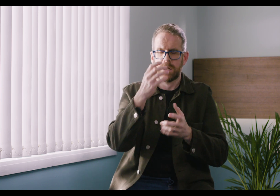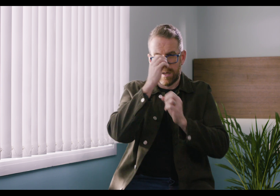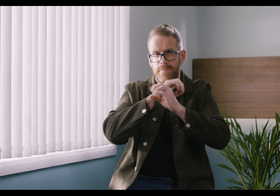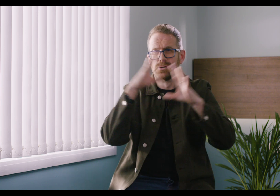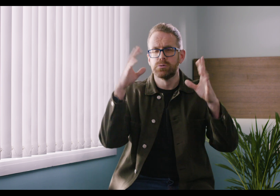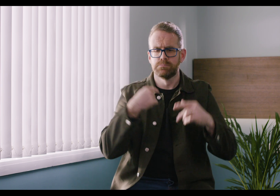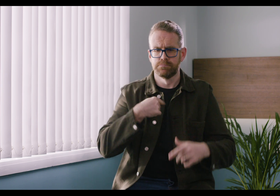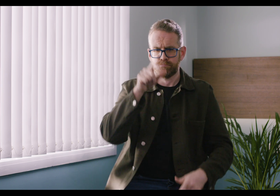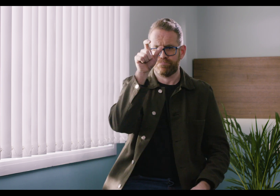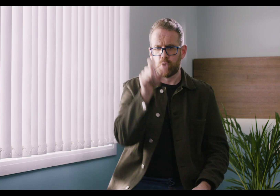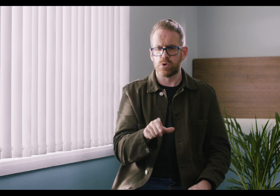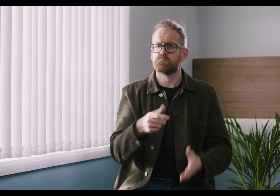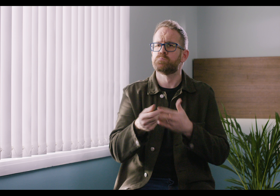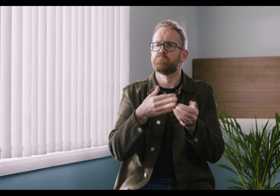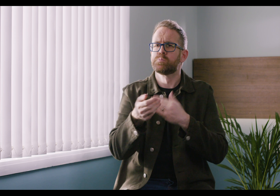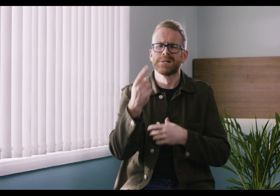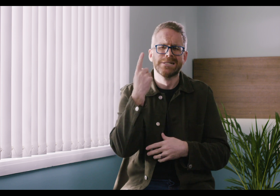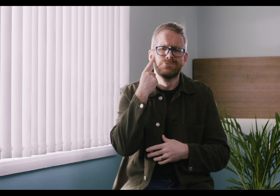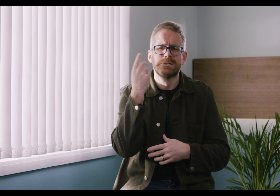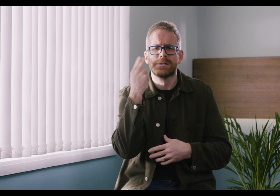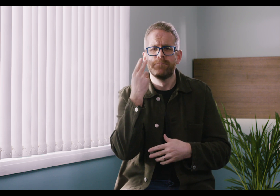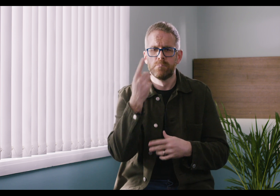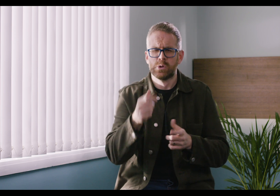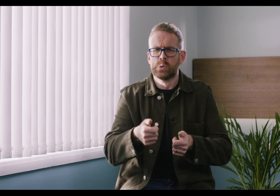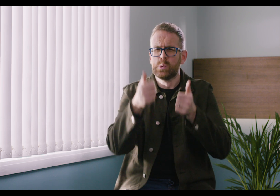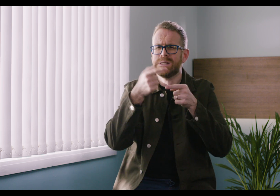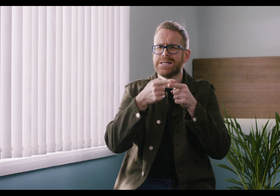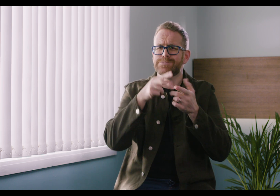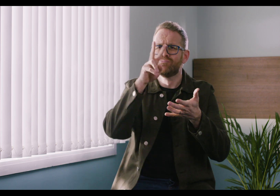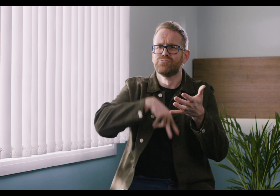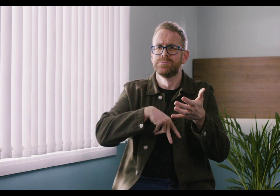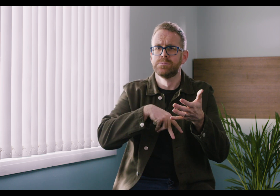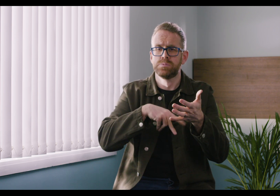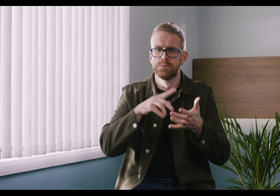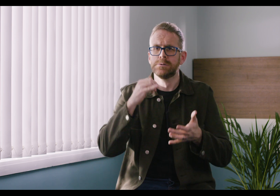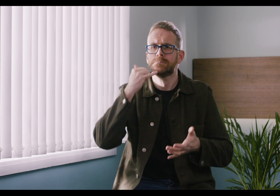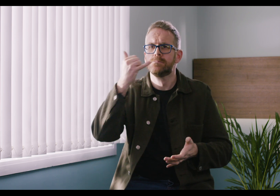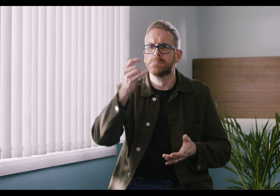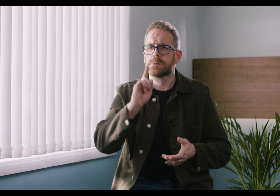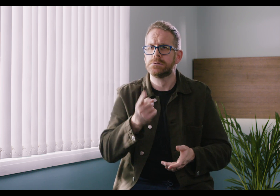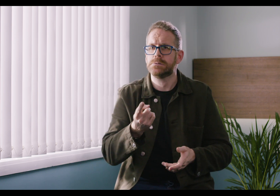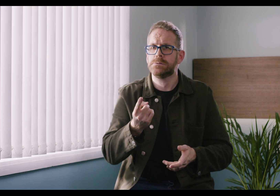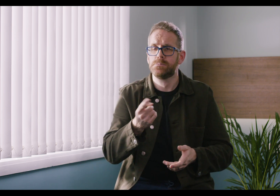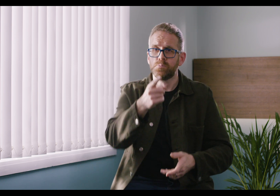So, for example, people normally have two options, don't they? They can read something in English, or they can make a telephone call.